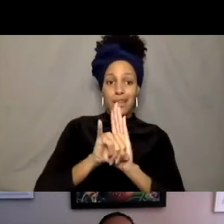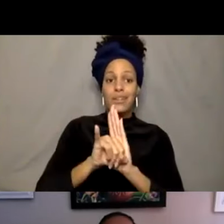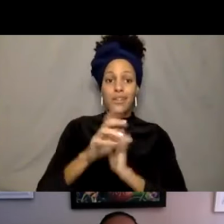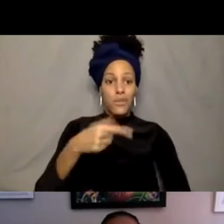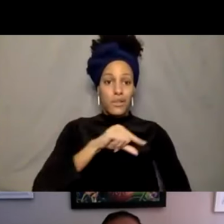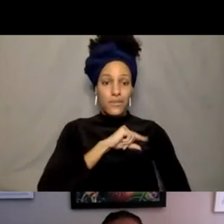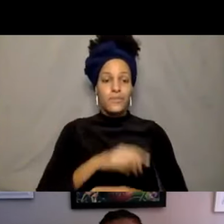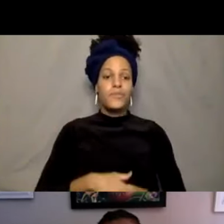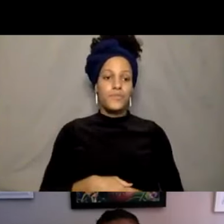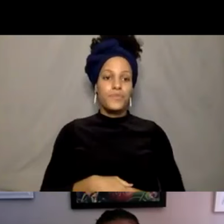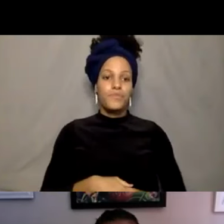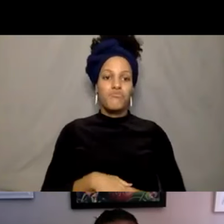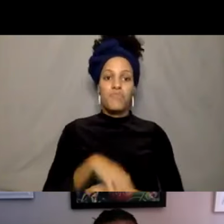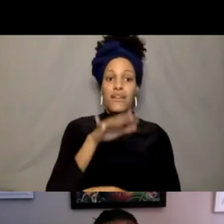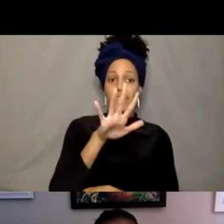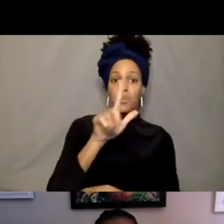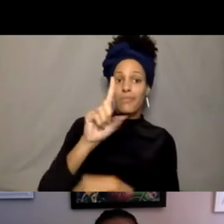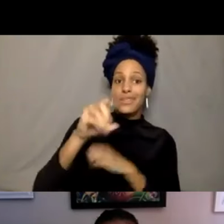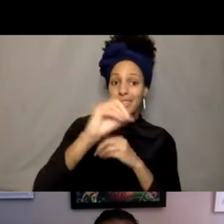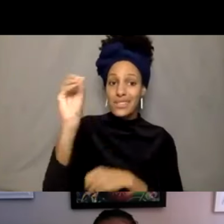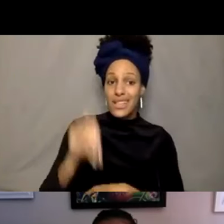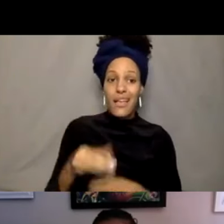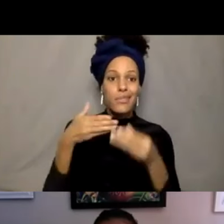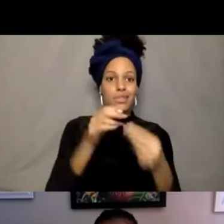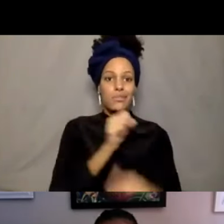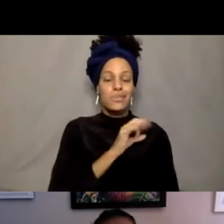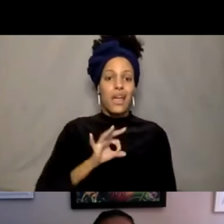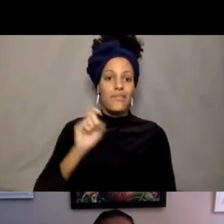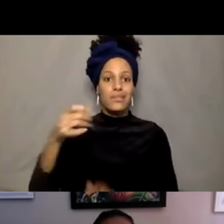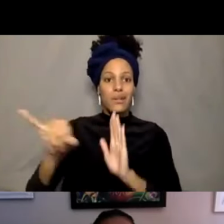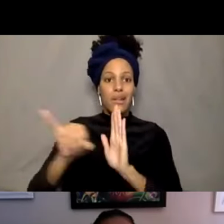At least 51% of leadership staff must identify as Black,